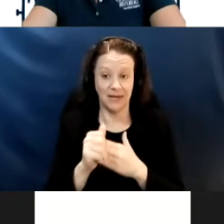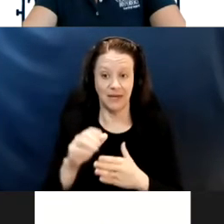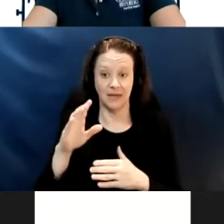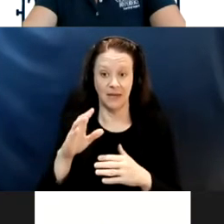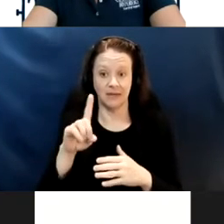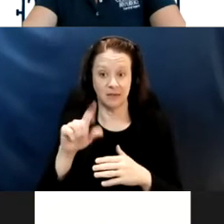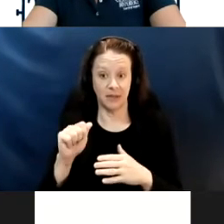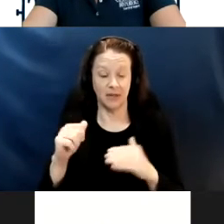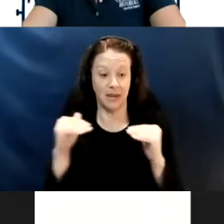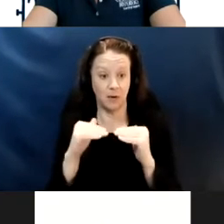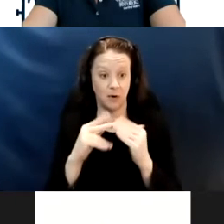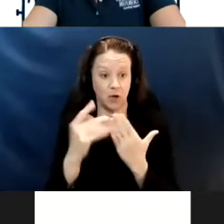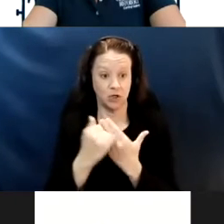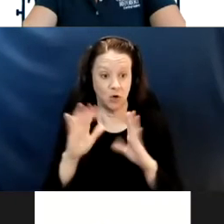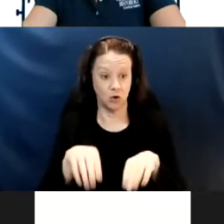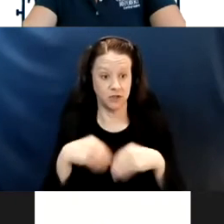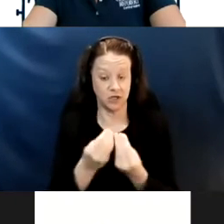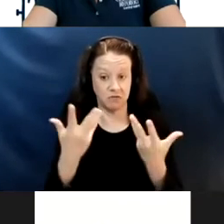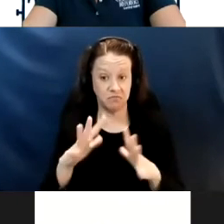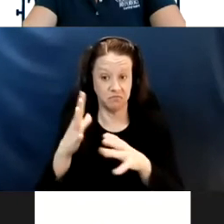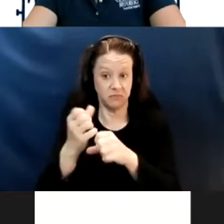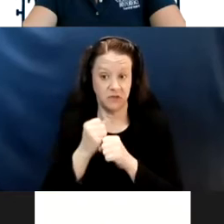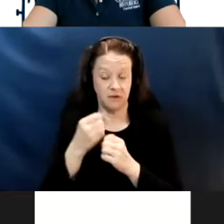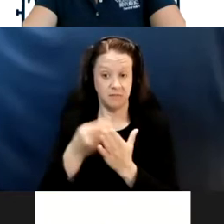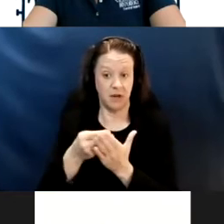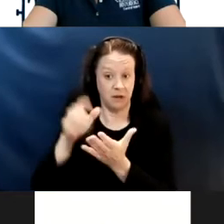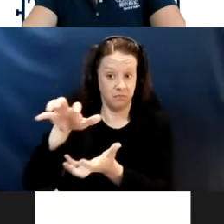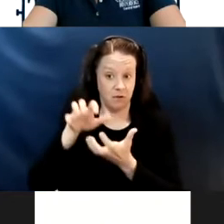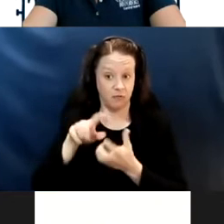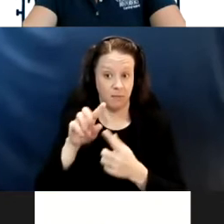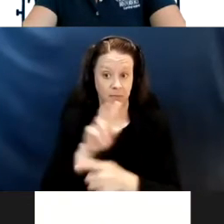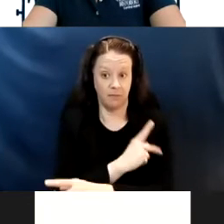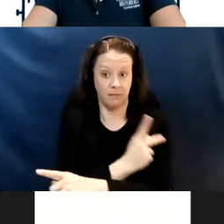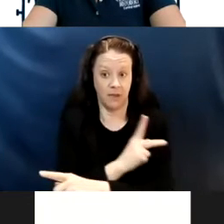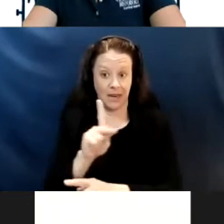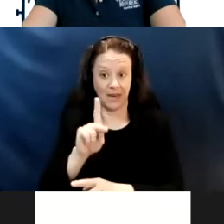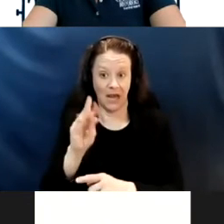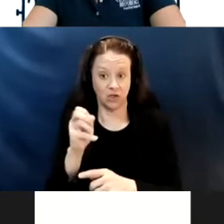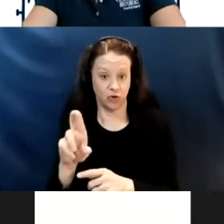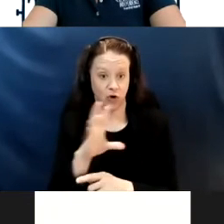organization has received funding from Kaiser in support of the ongoing efforts